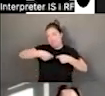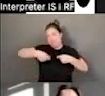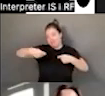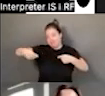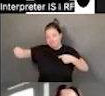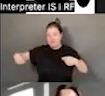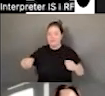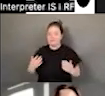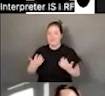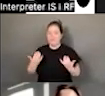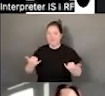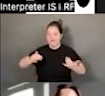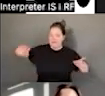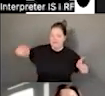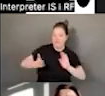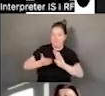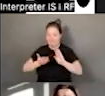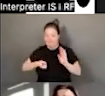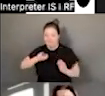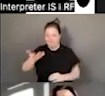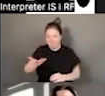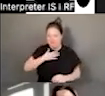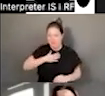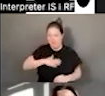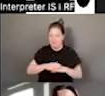but just an update so that all of you who participated and contributed